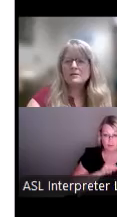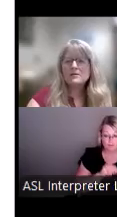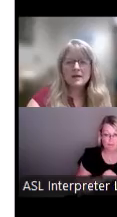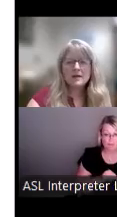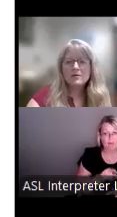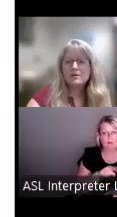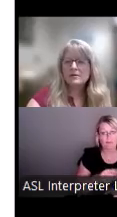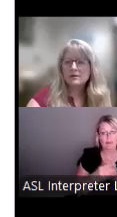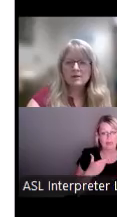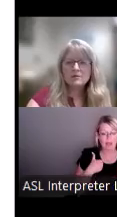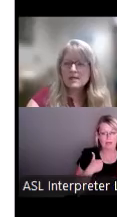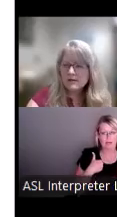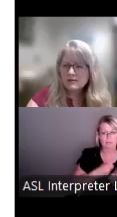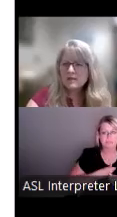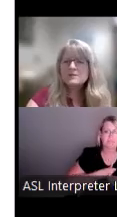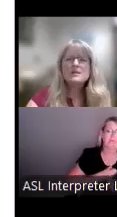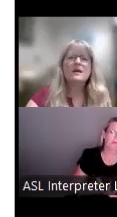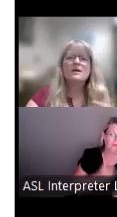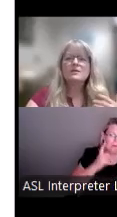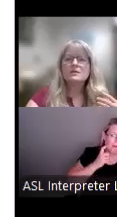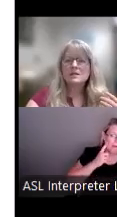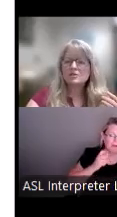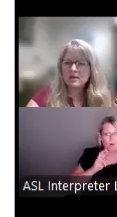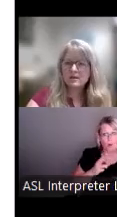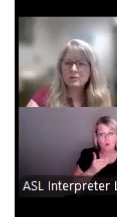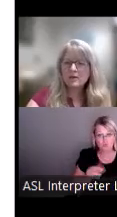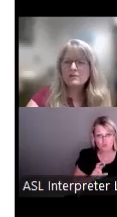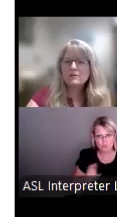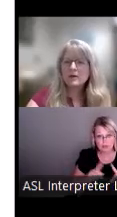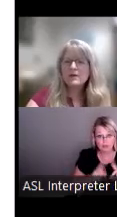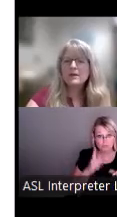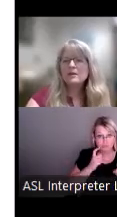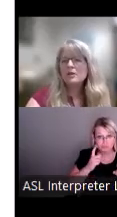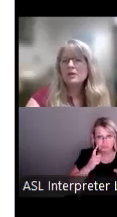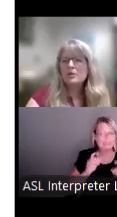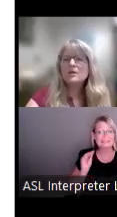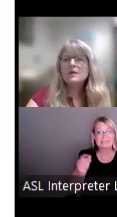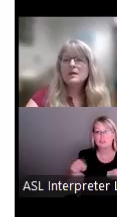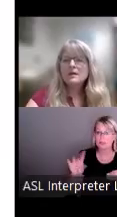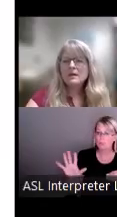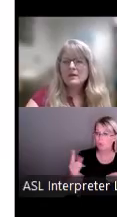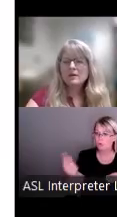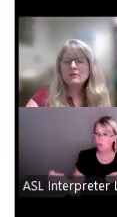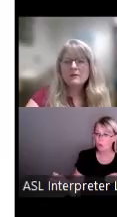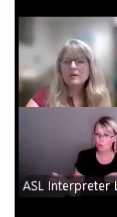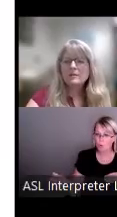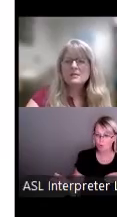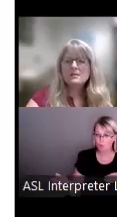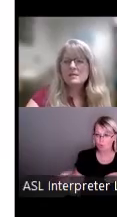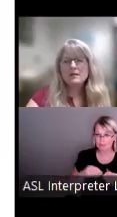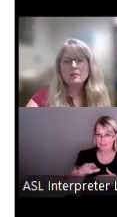meltdown, or they're about to have a meltdown, teaching them where, where they can go in their environment to take a